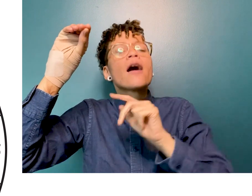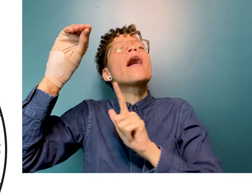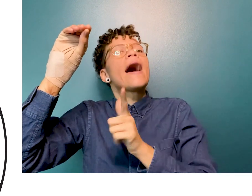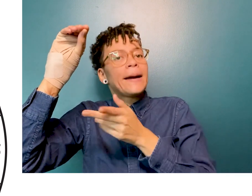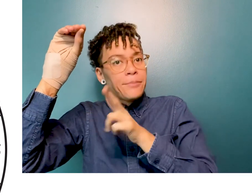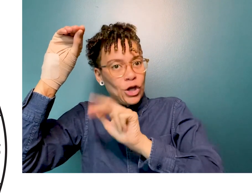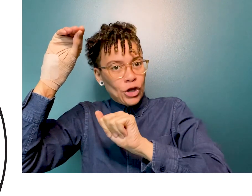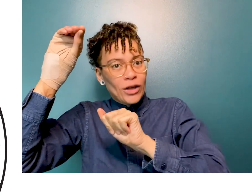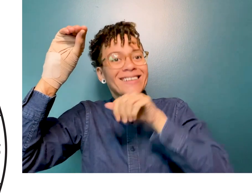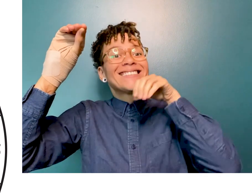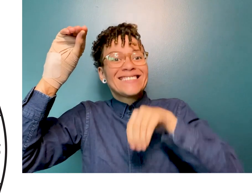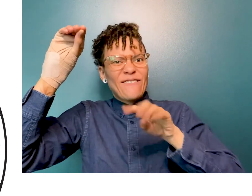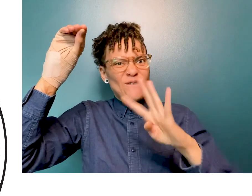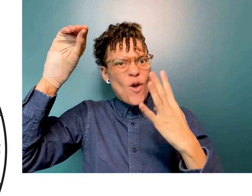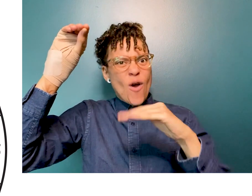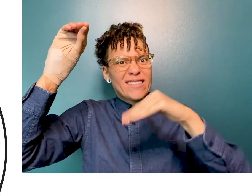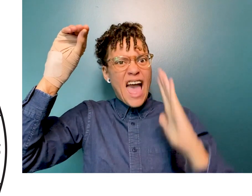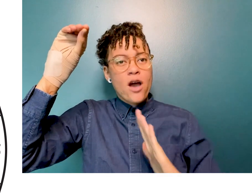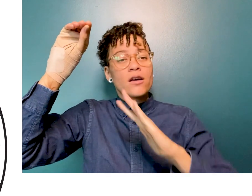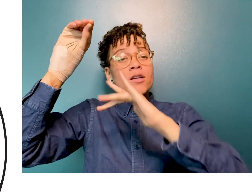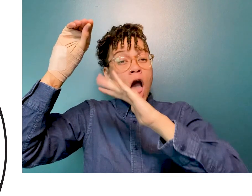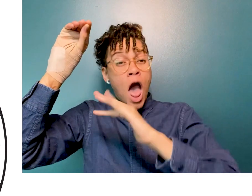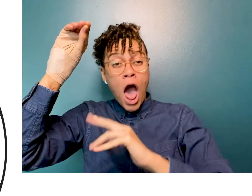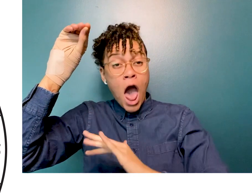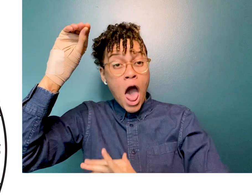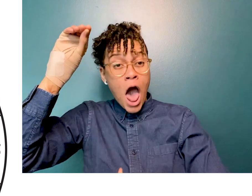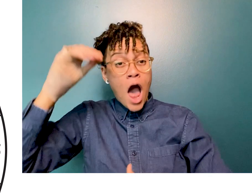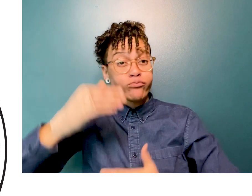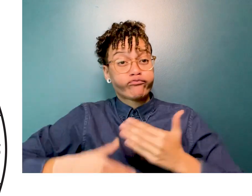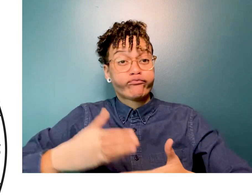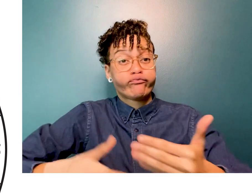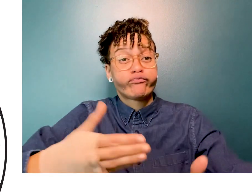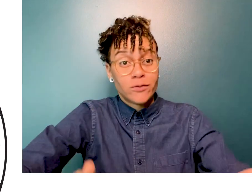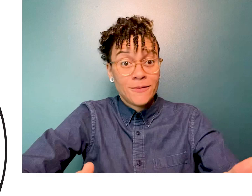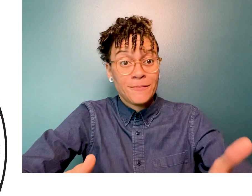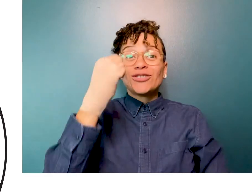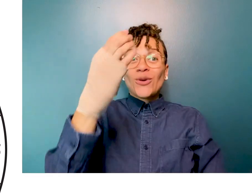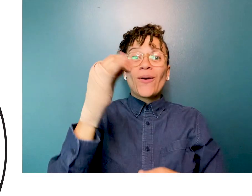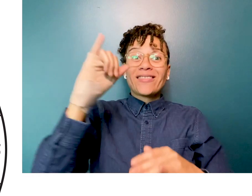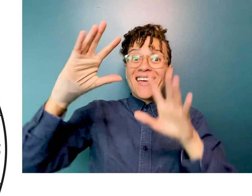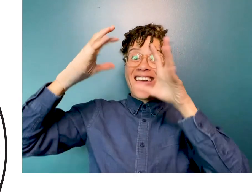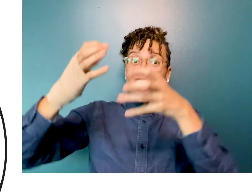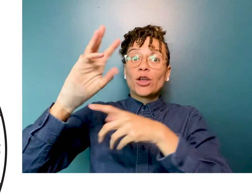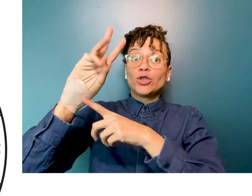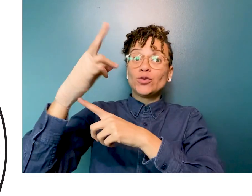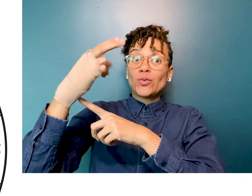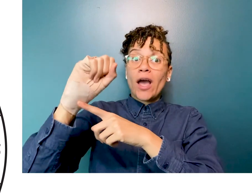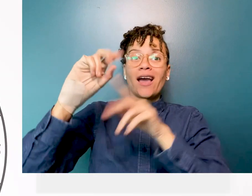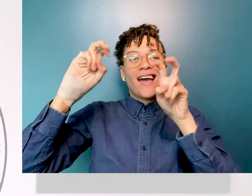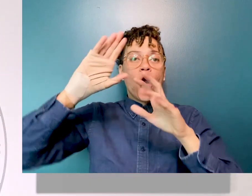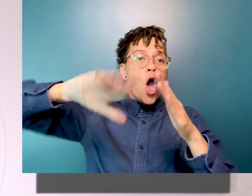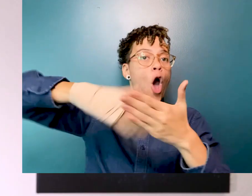would become the third house and the sign after that, Libra, would become the fourth house and so on and so forth.